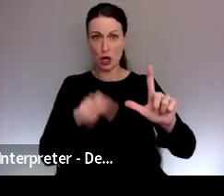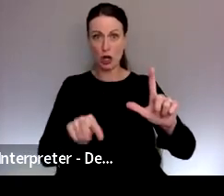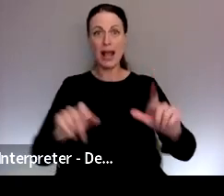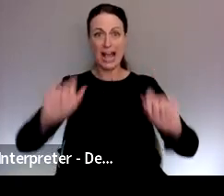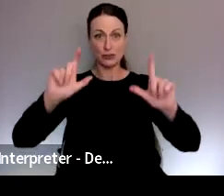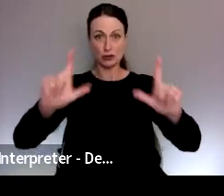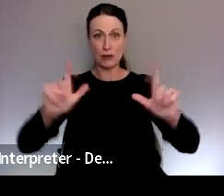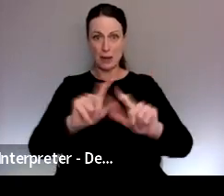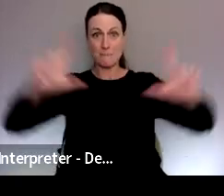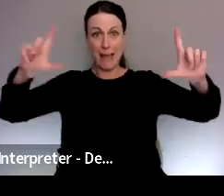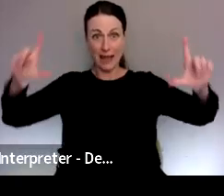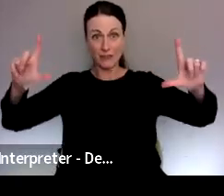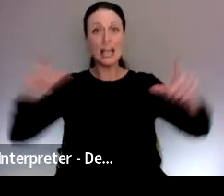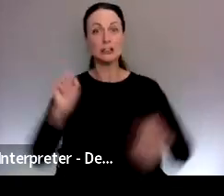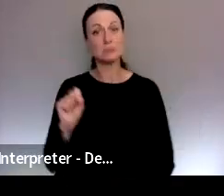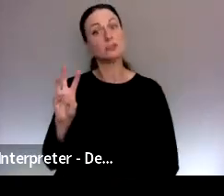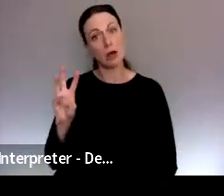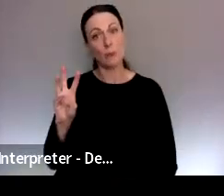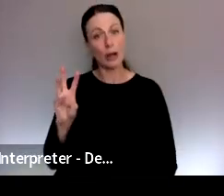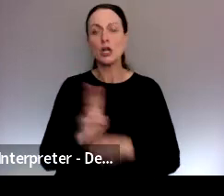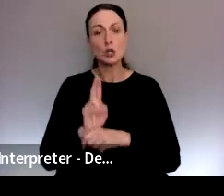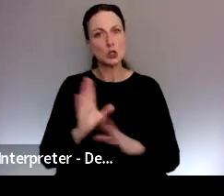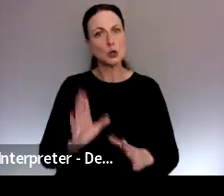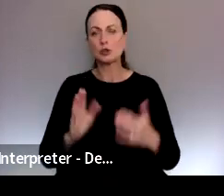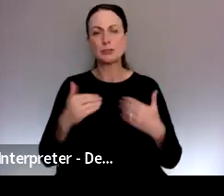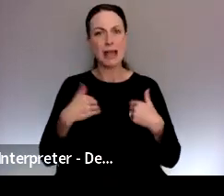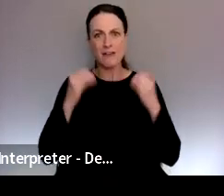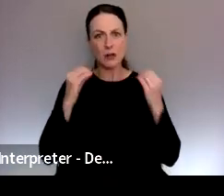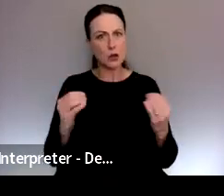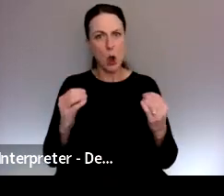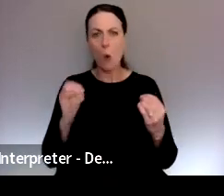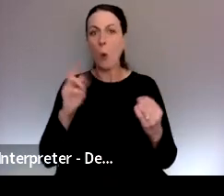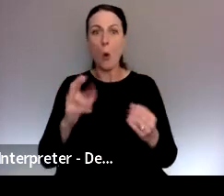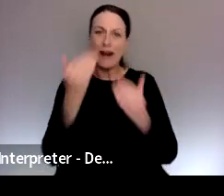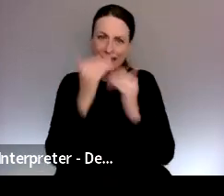and screen magnification software users with no or limited vision